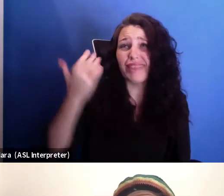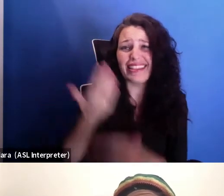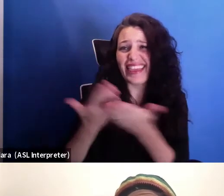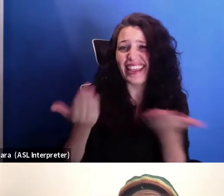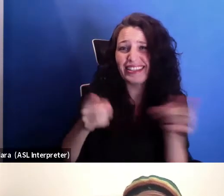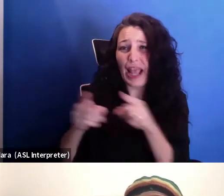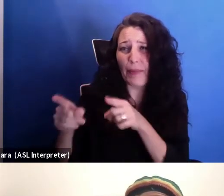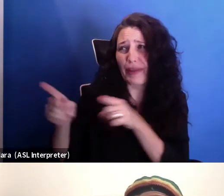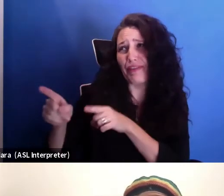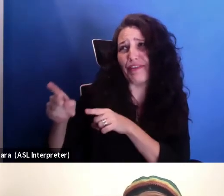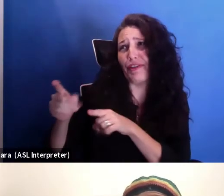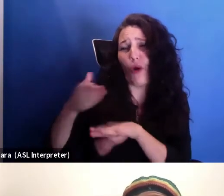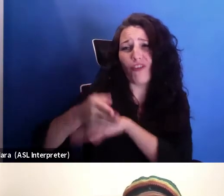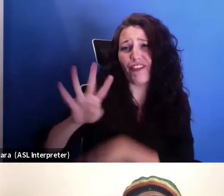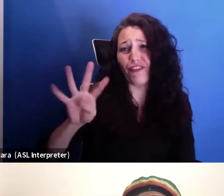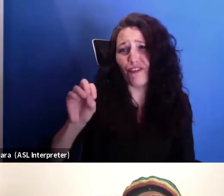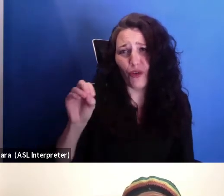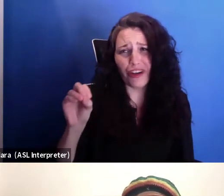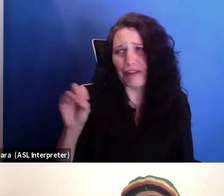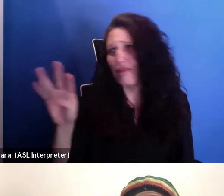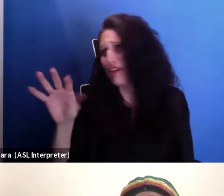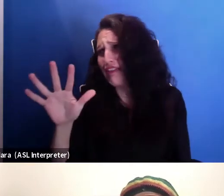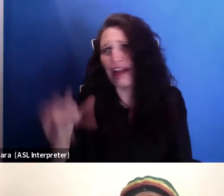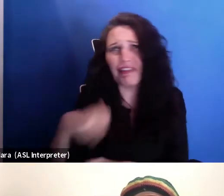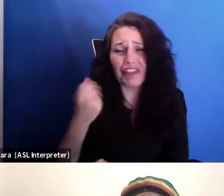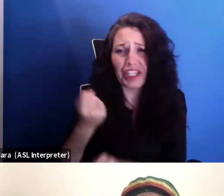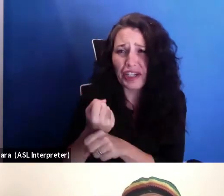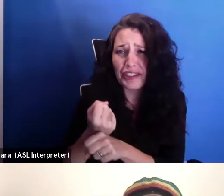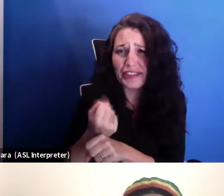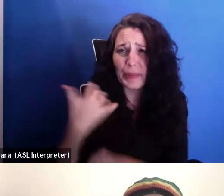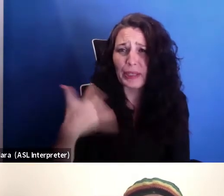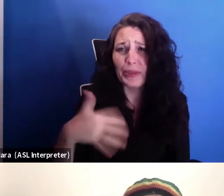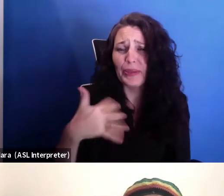And there were people there that I was close with, who no longer with us.